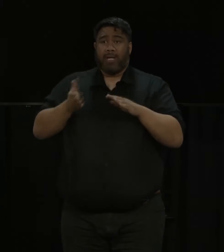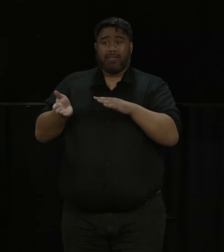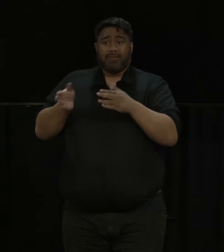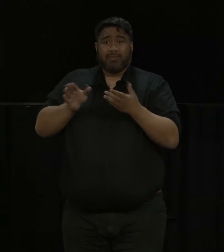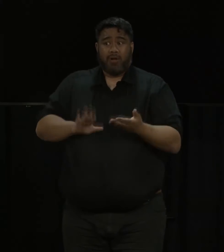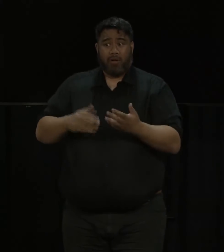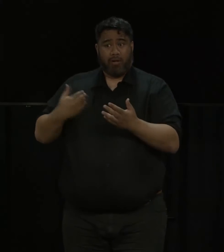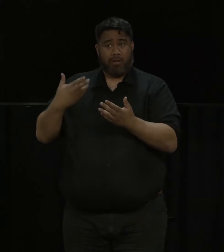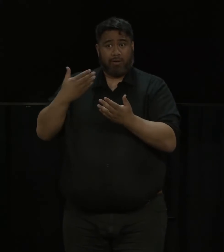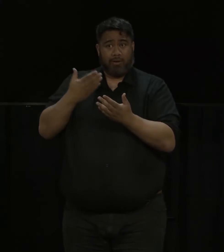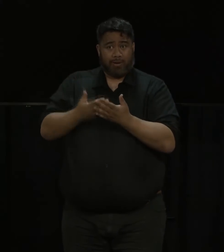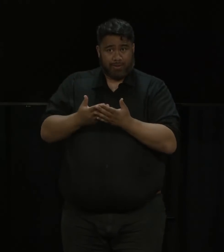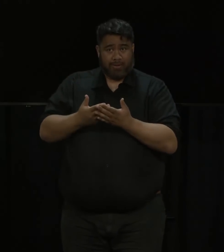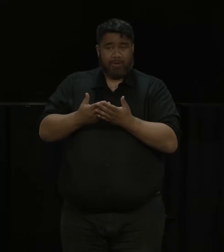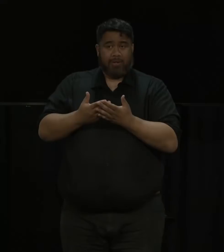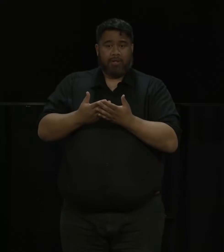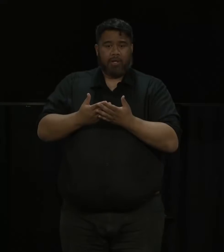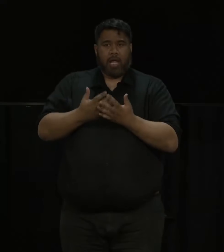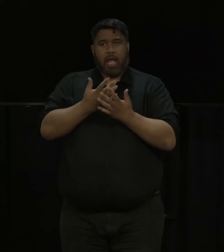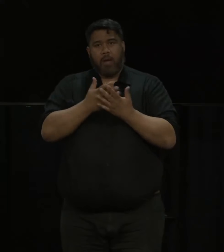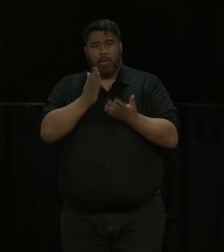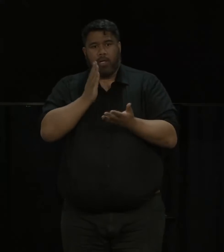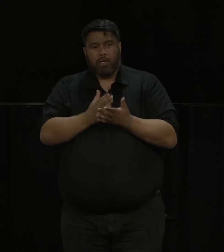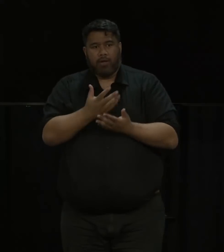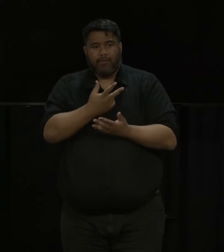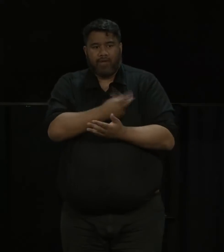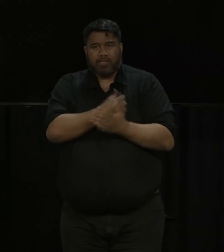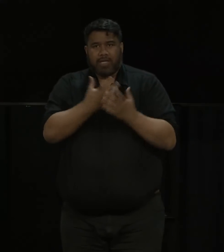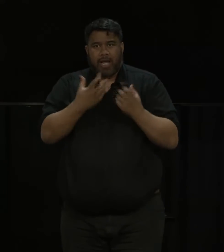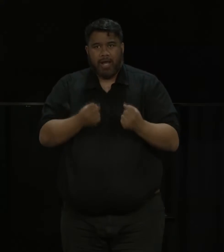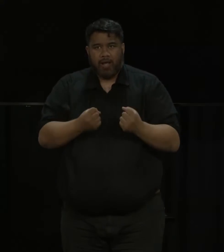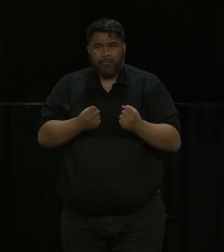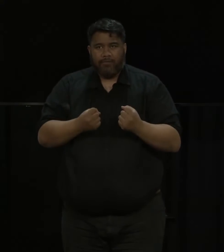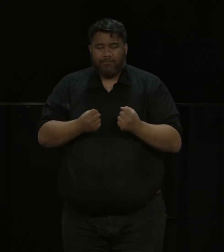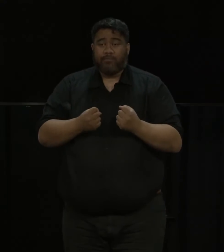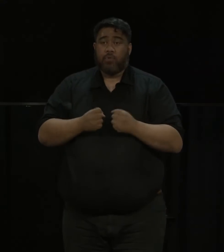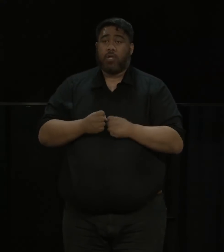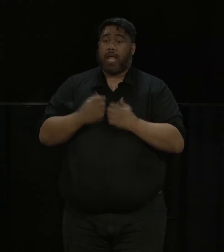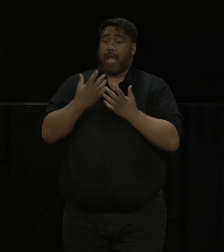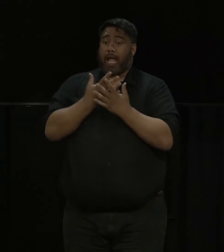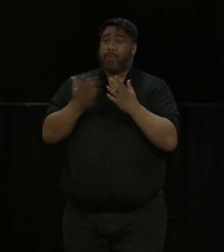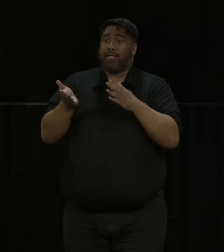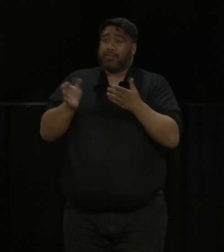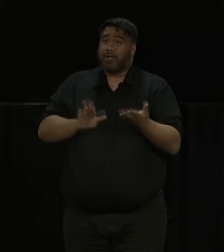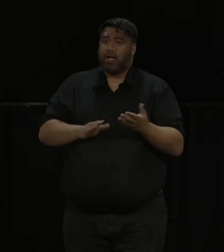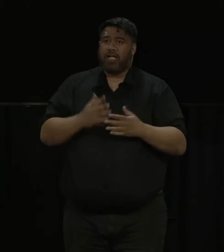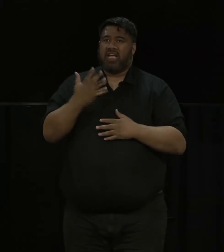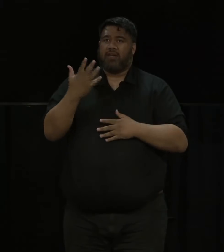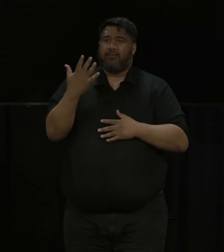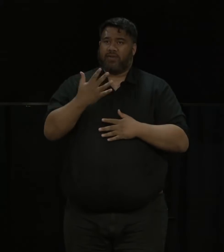So, I was asked on Monday about the vaccination status of people who have died during